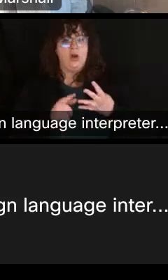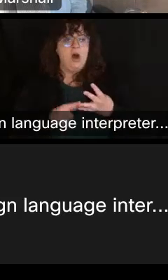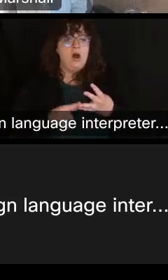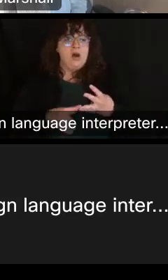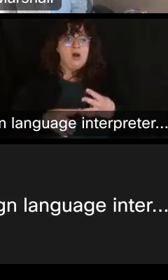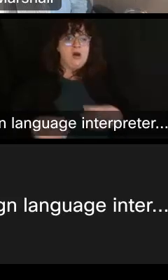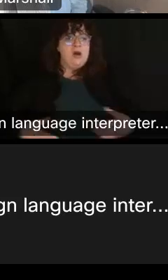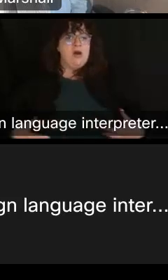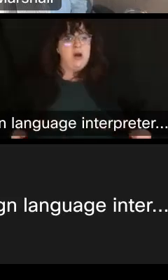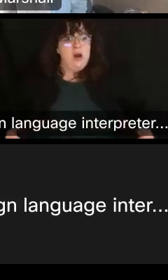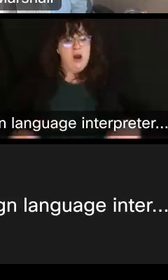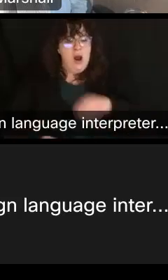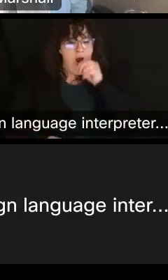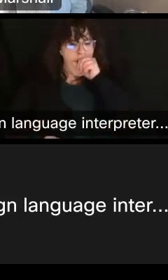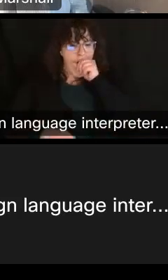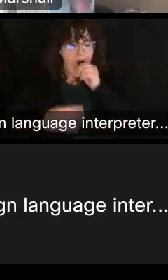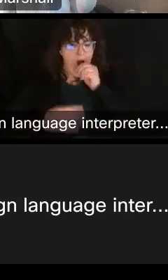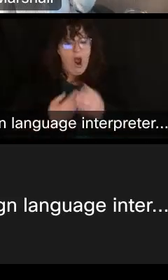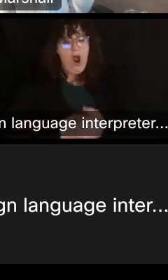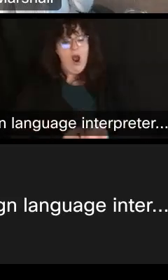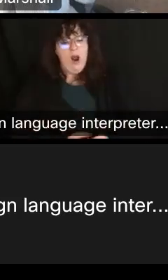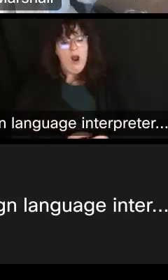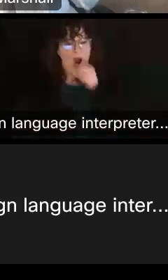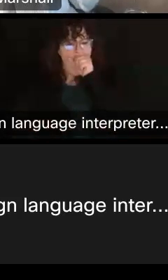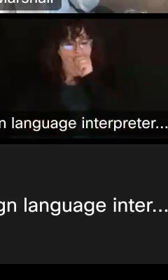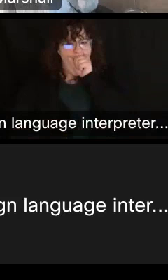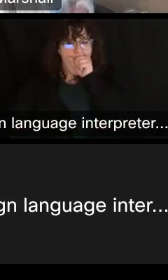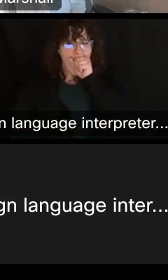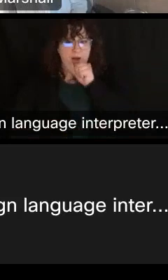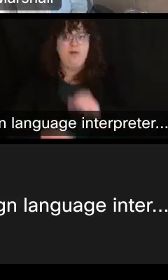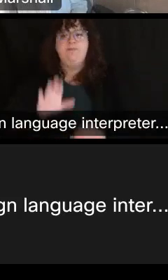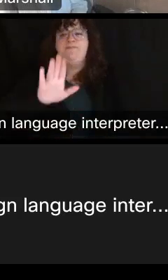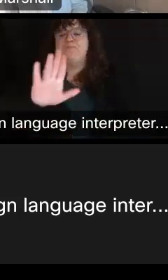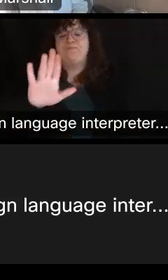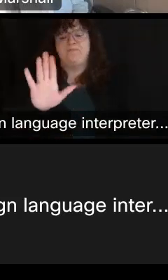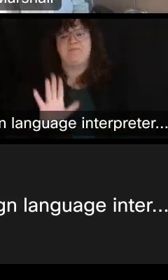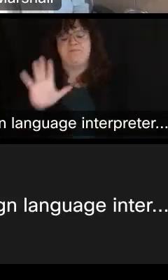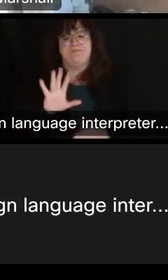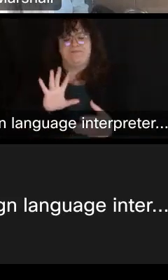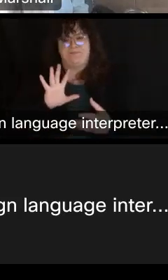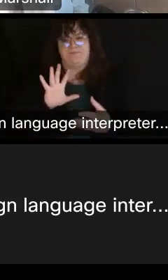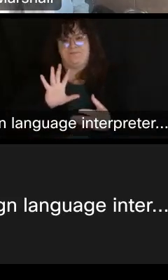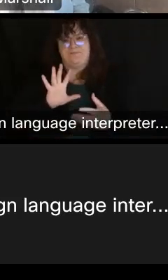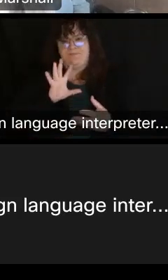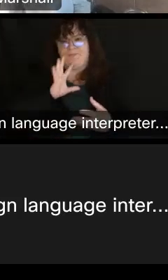And with the other option there so that you have to have one of these four. The